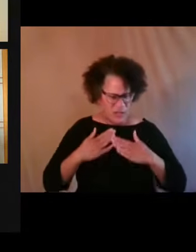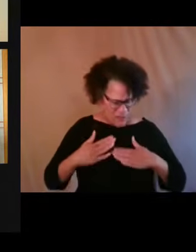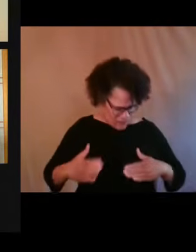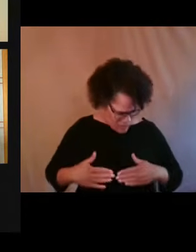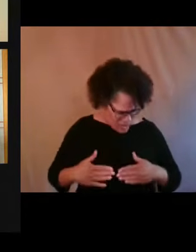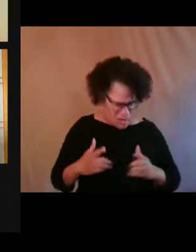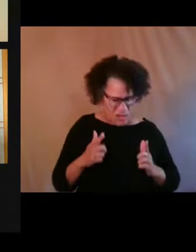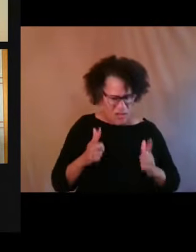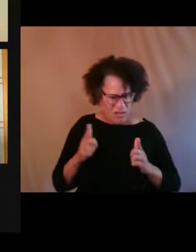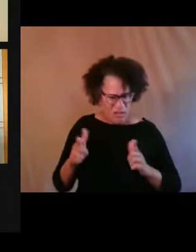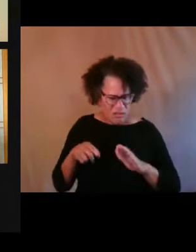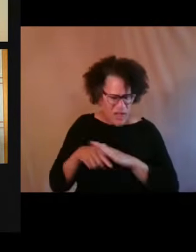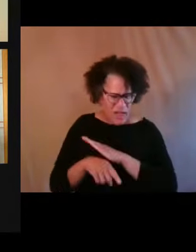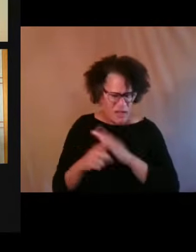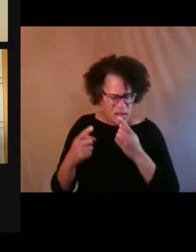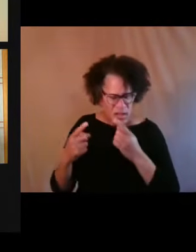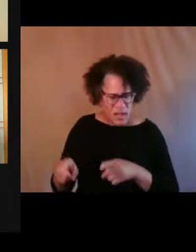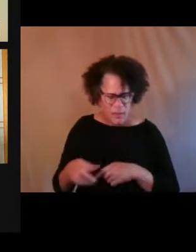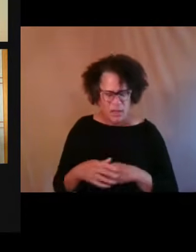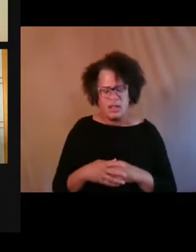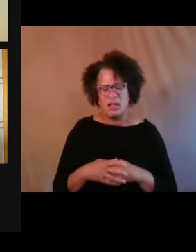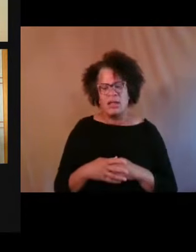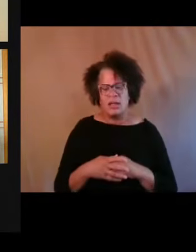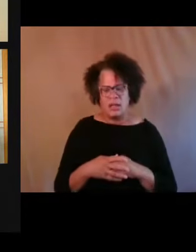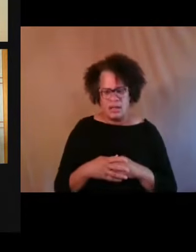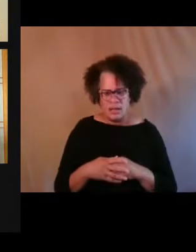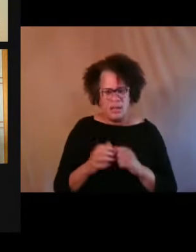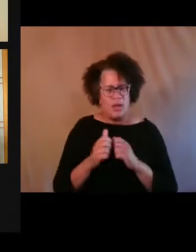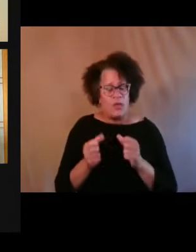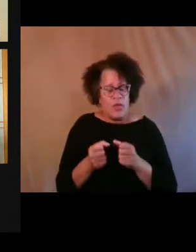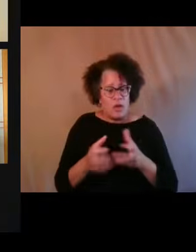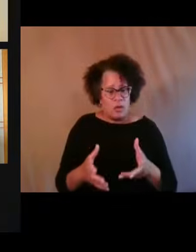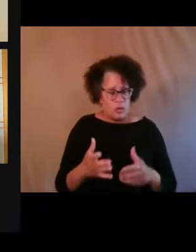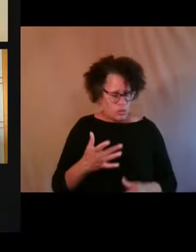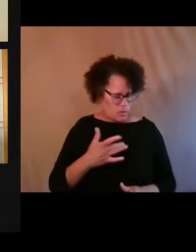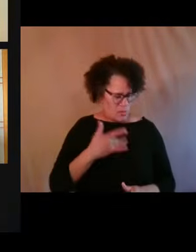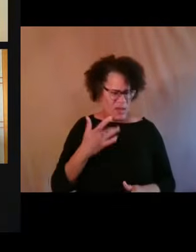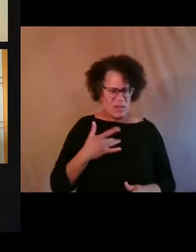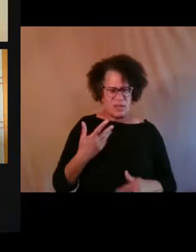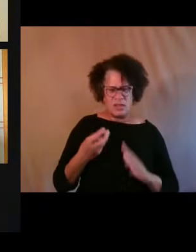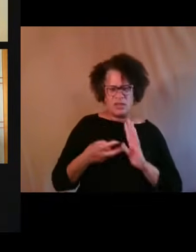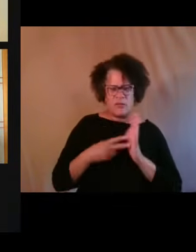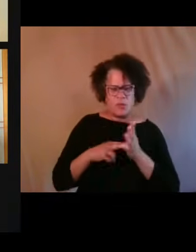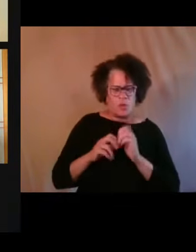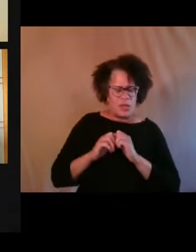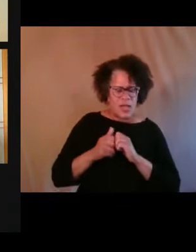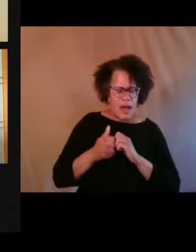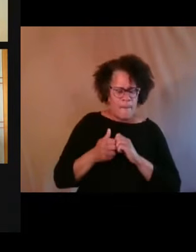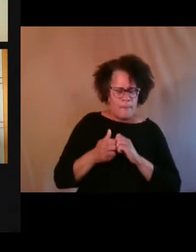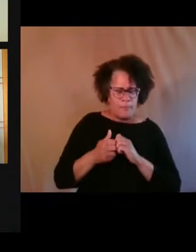without losing our sense of purpose, without losing our sense of self?